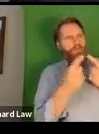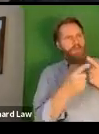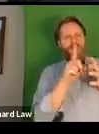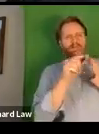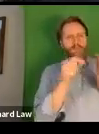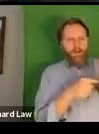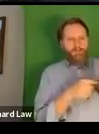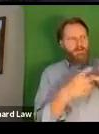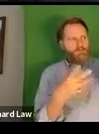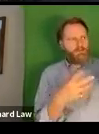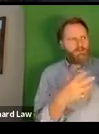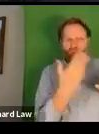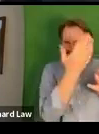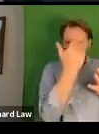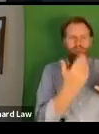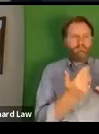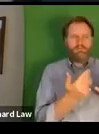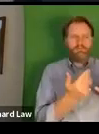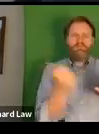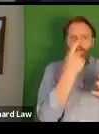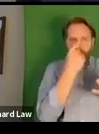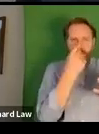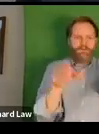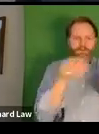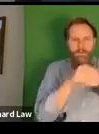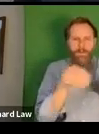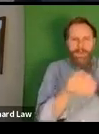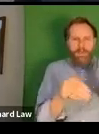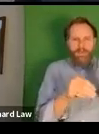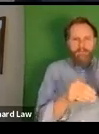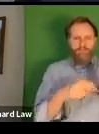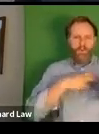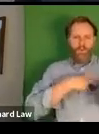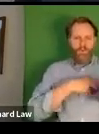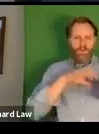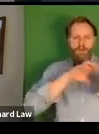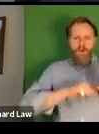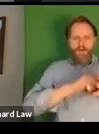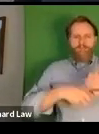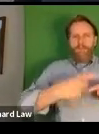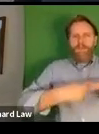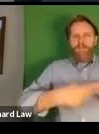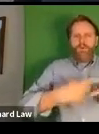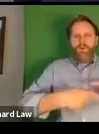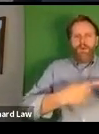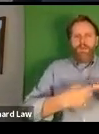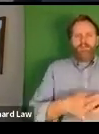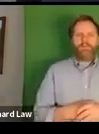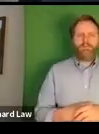don't know if you just want to comment on that one? Yeah it's a great question and